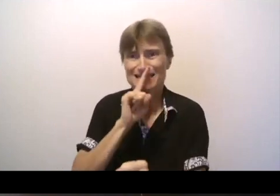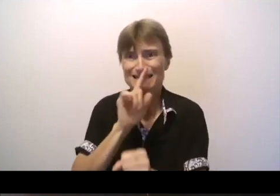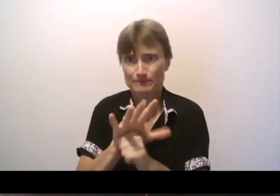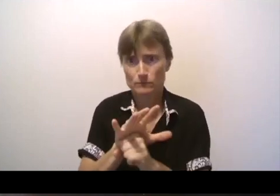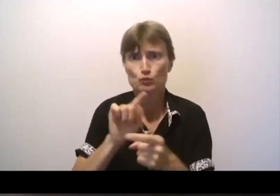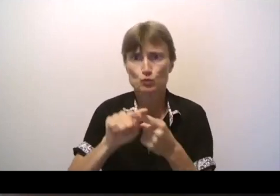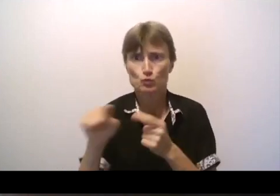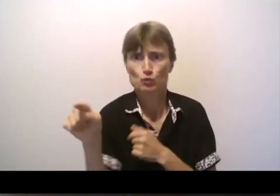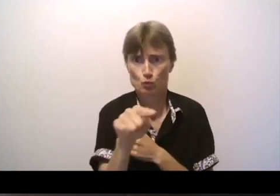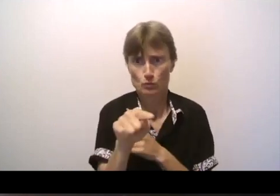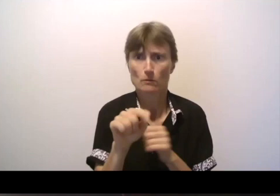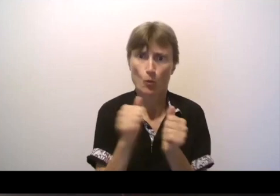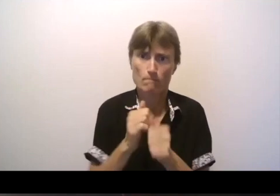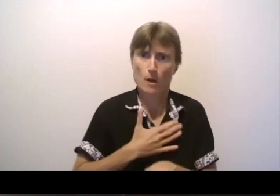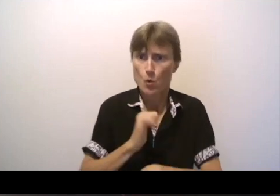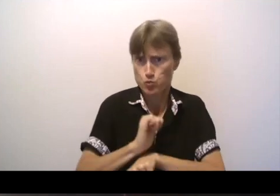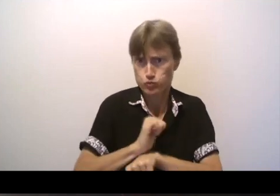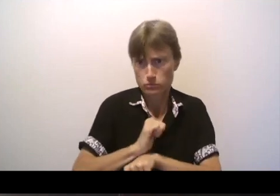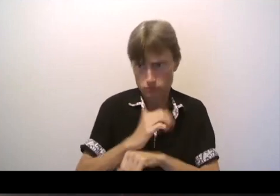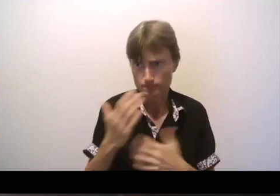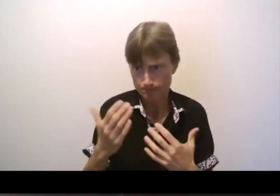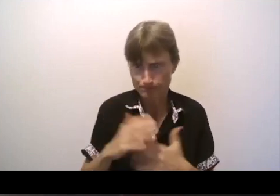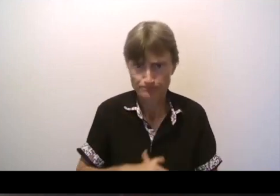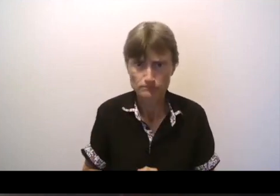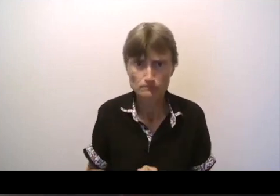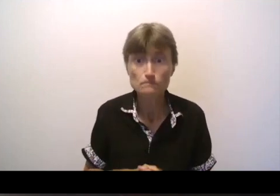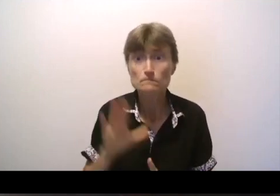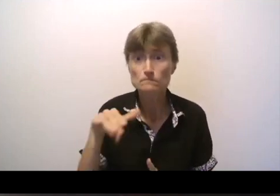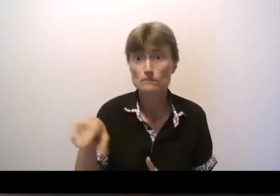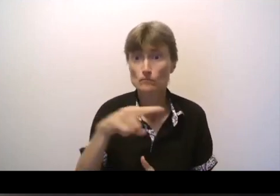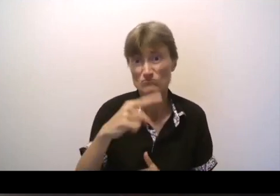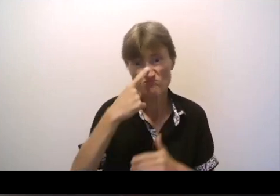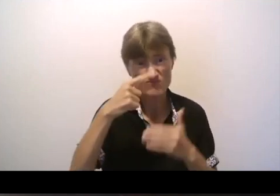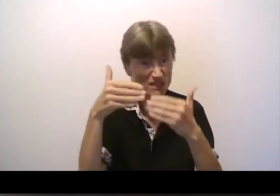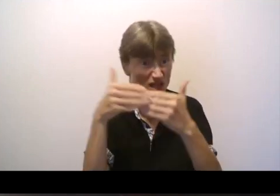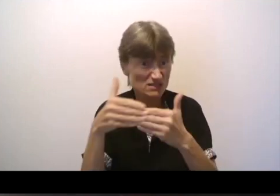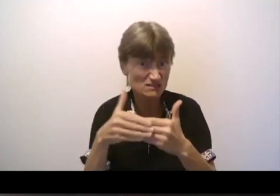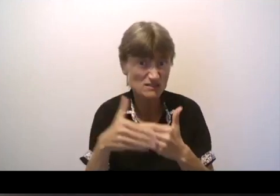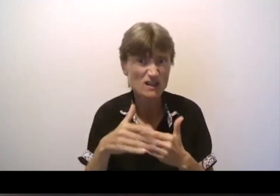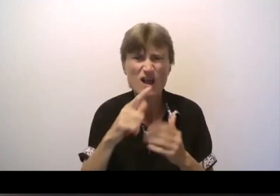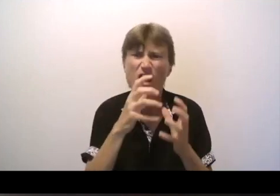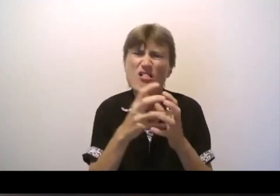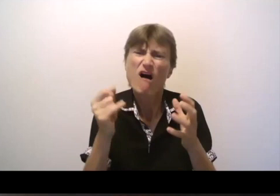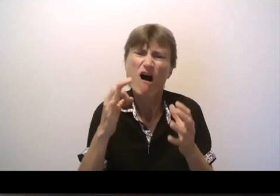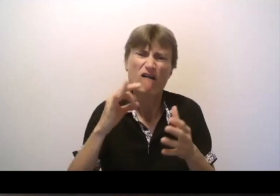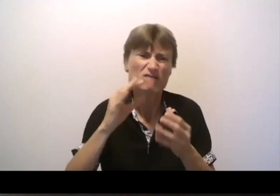are here to hear more so um if you want to just go through the slides there's not a lot of content in here but it's like